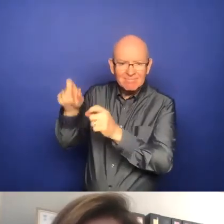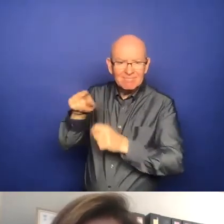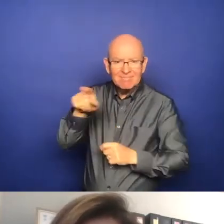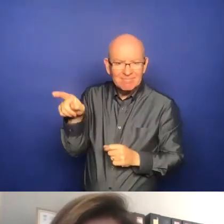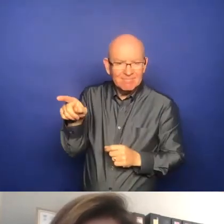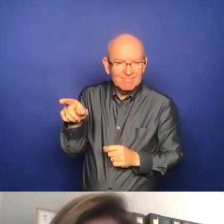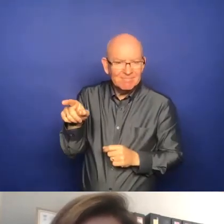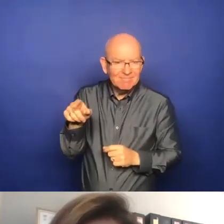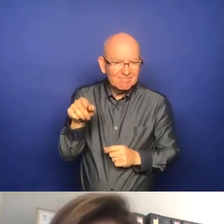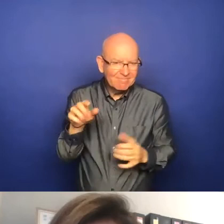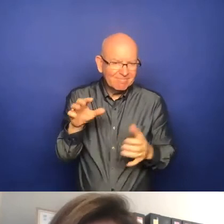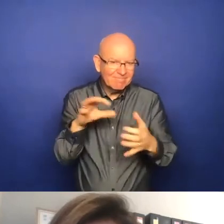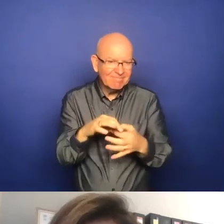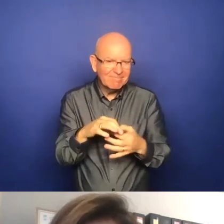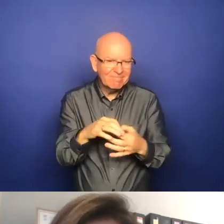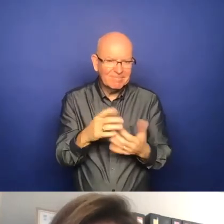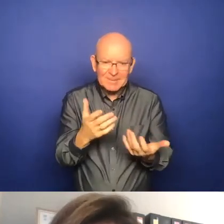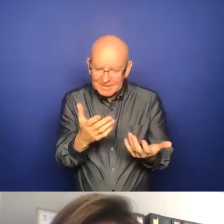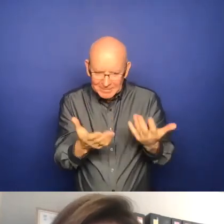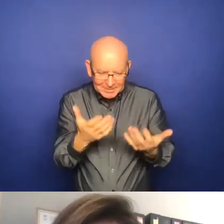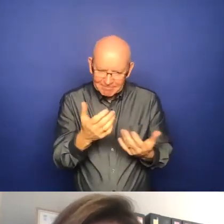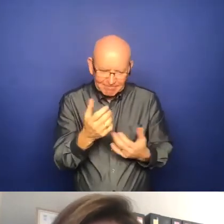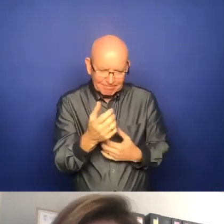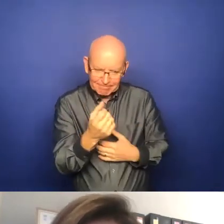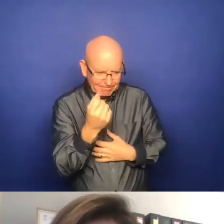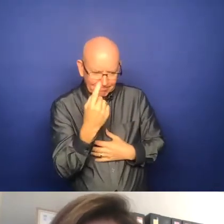to understand the data. The more we make it more understand